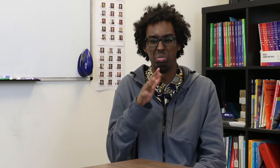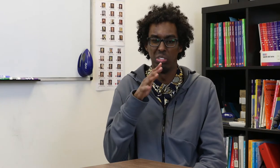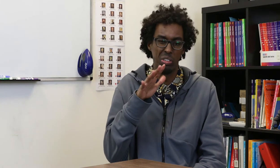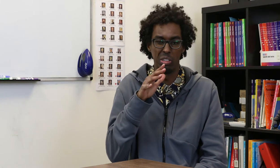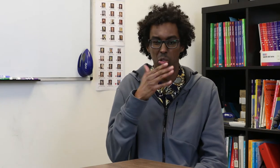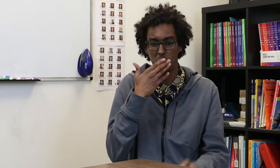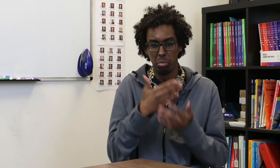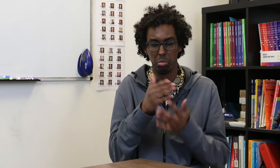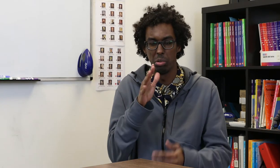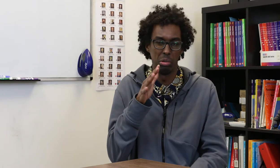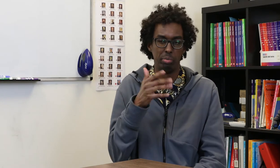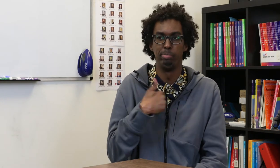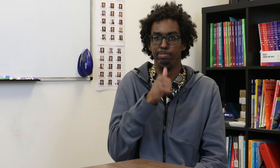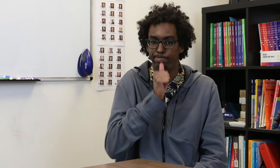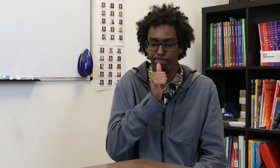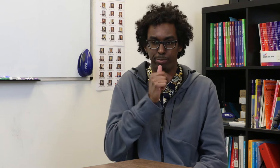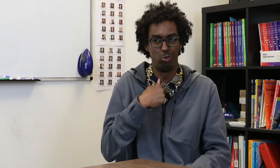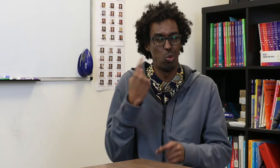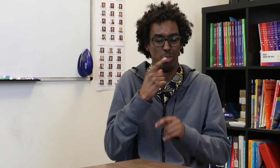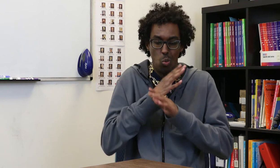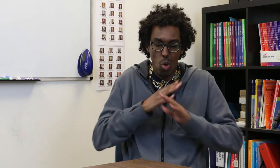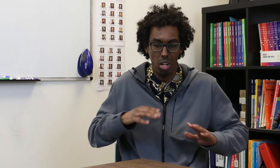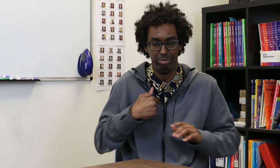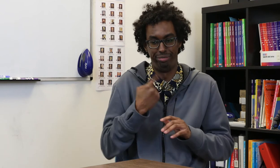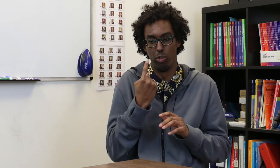I'm sort of, I guess patient and good, tolerant. I’m always quiet, always quiet around people.